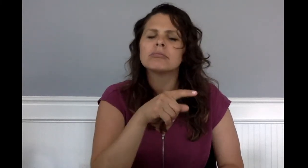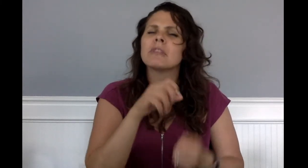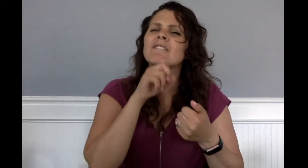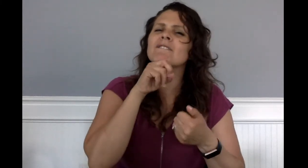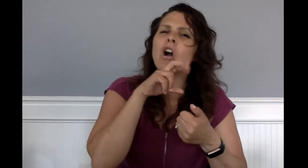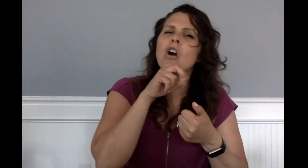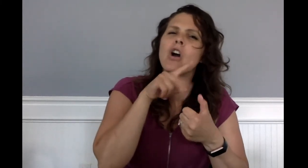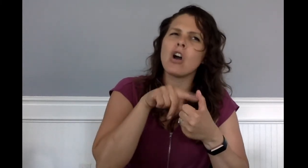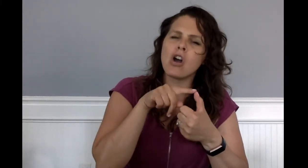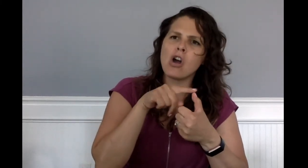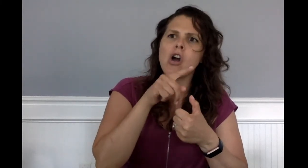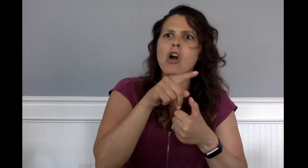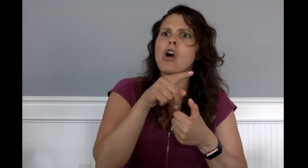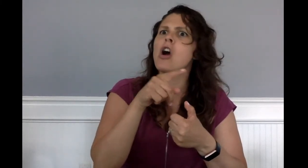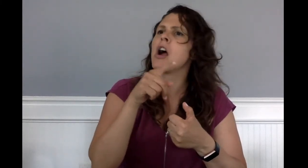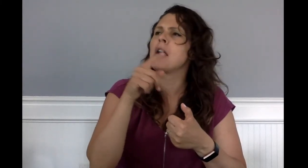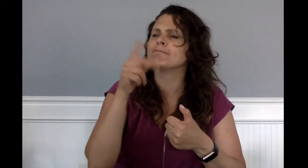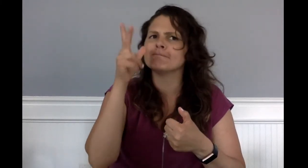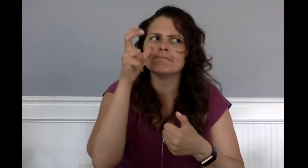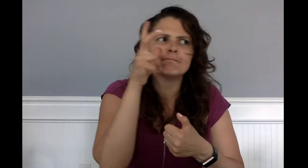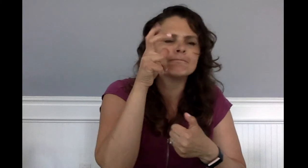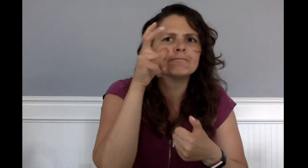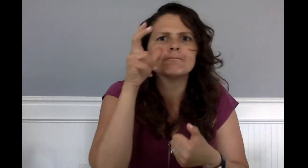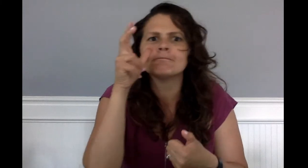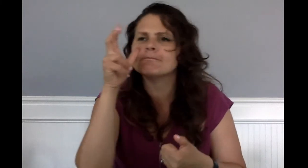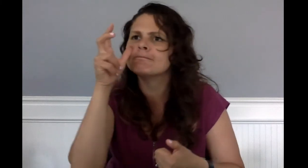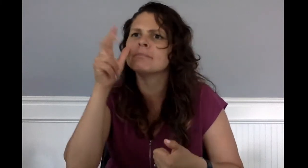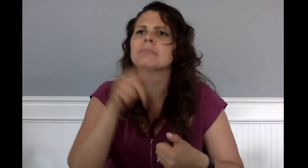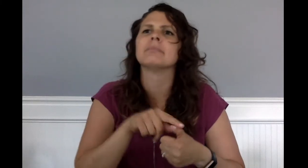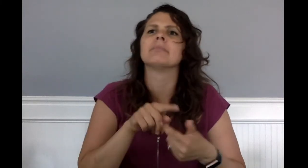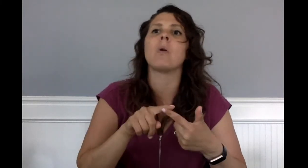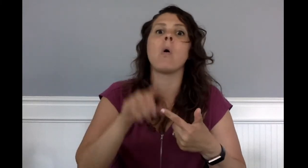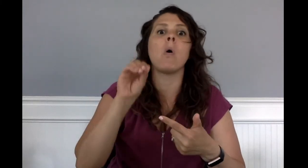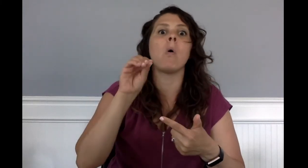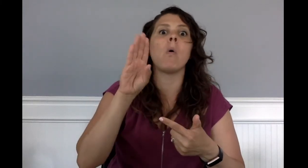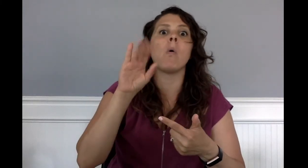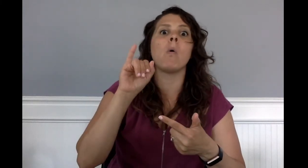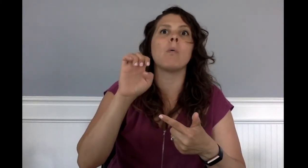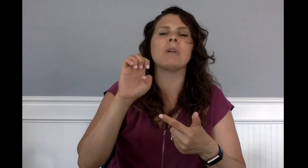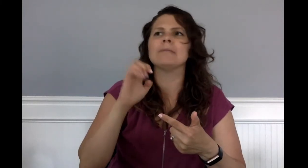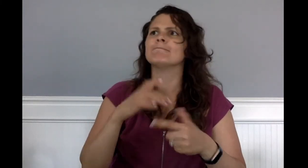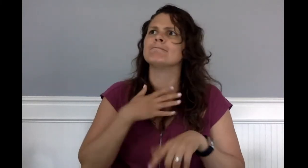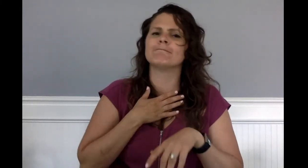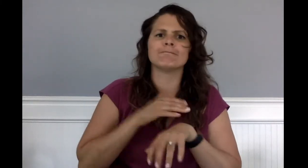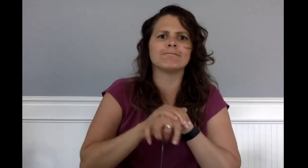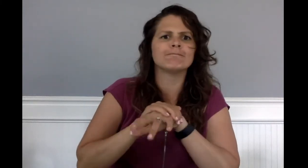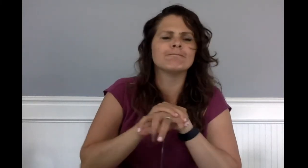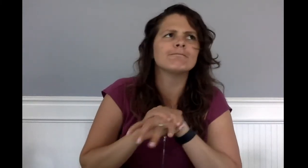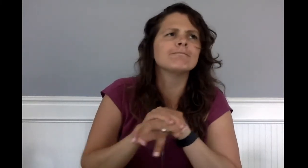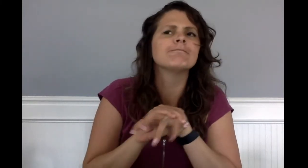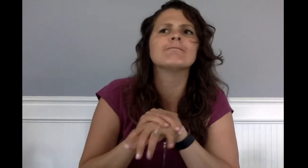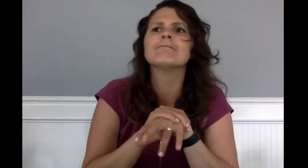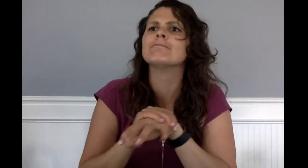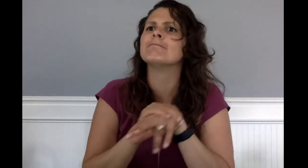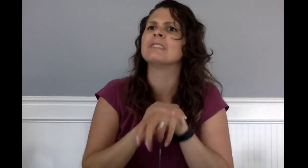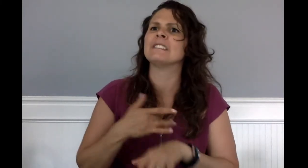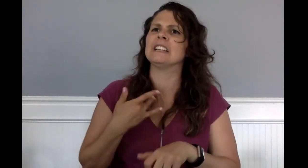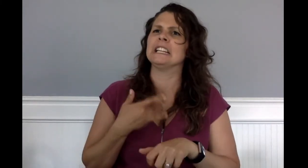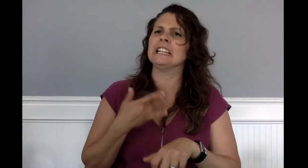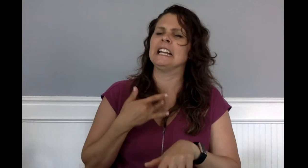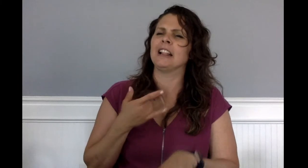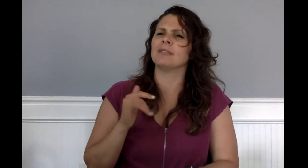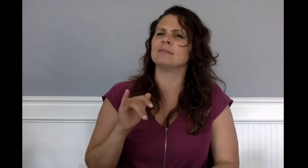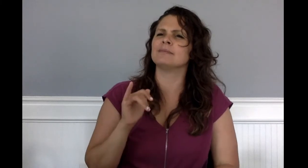Frog listened with her eyes. Obie listened with his hands.